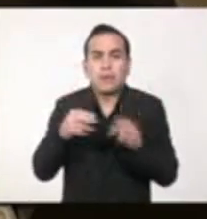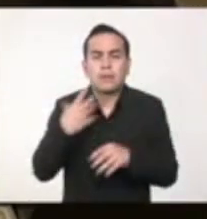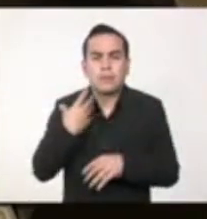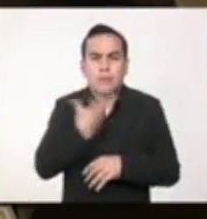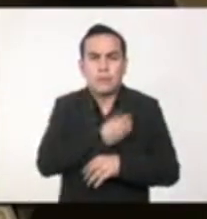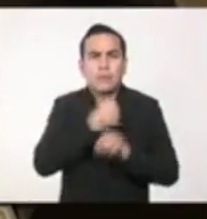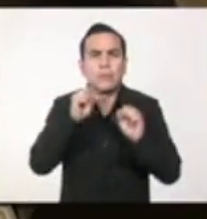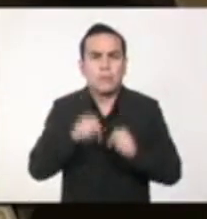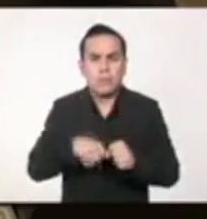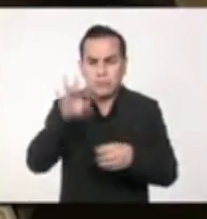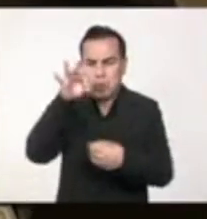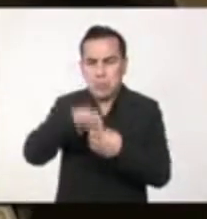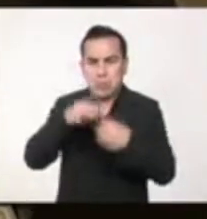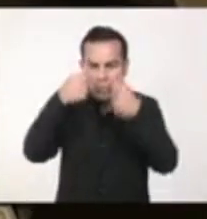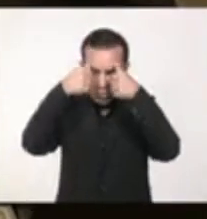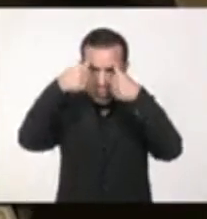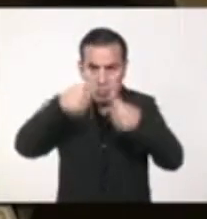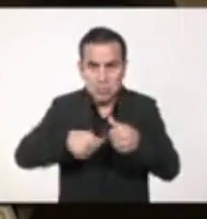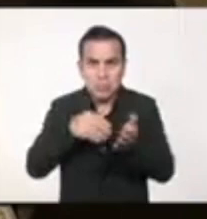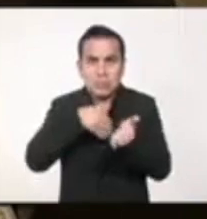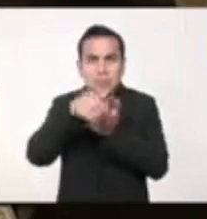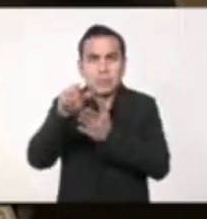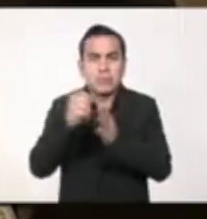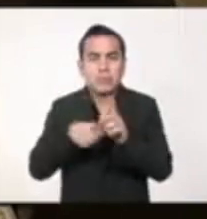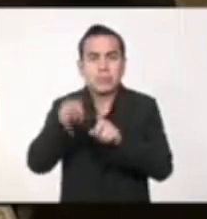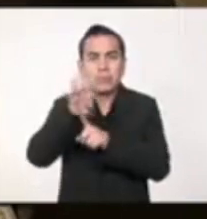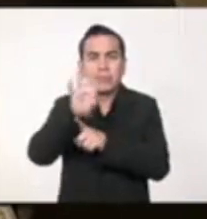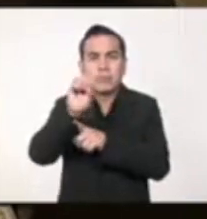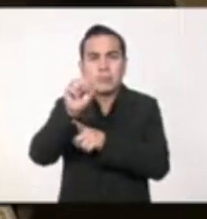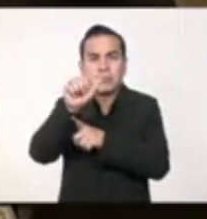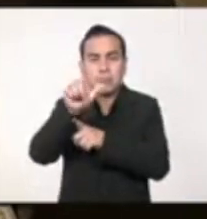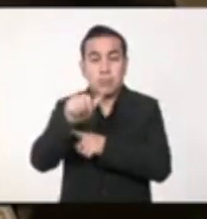That clear decision could not be made by me as president because